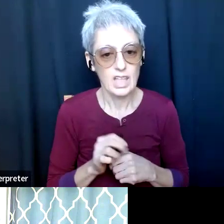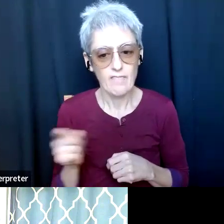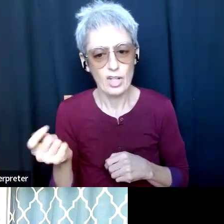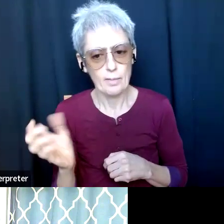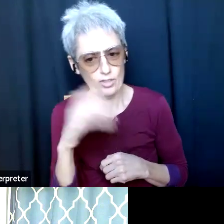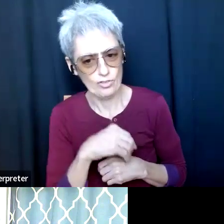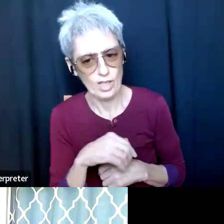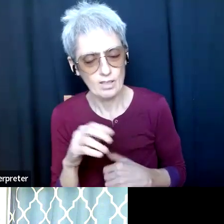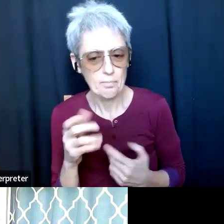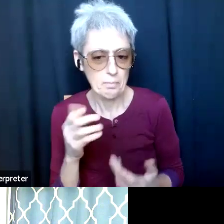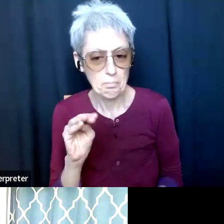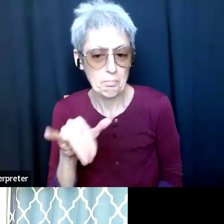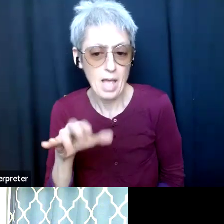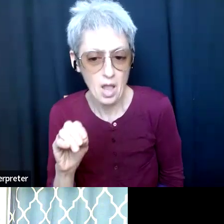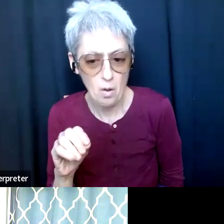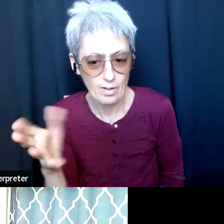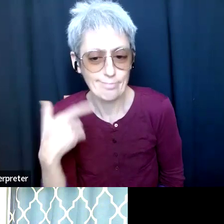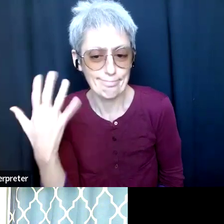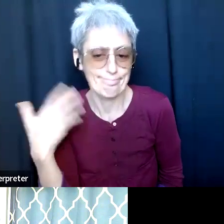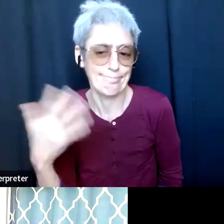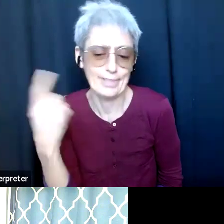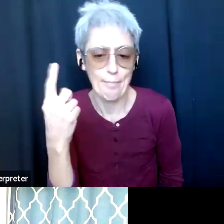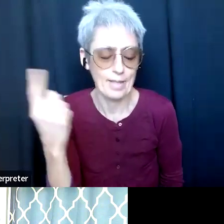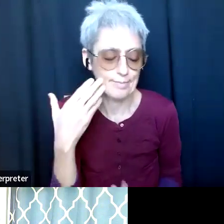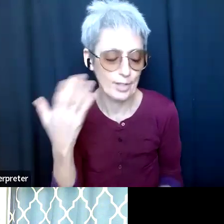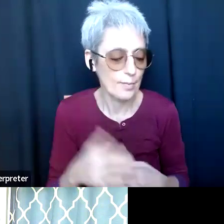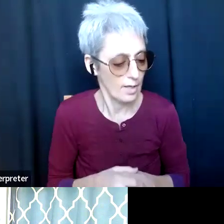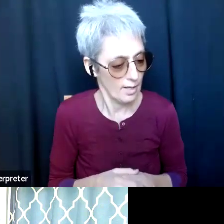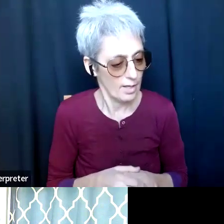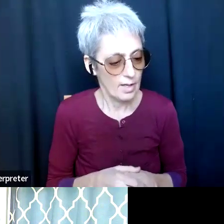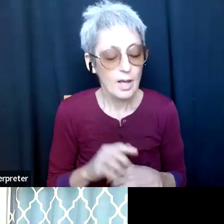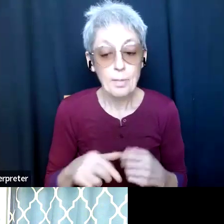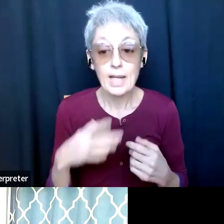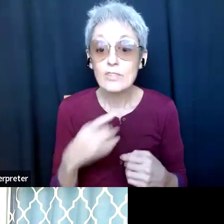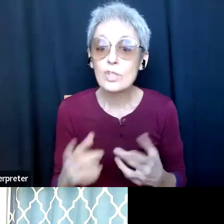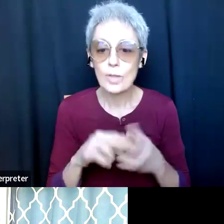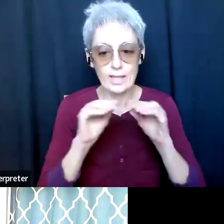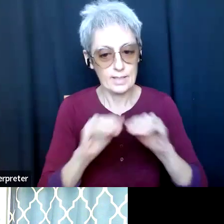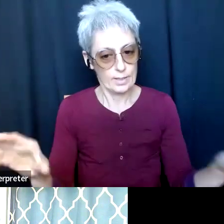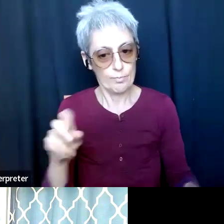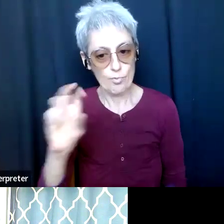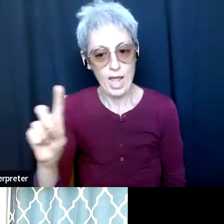and not only cognitive processes, but also oculomotor processes and movement preparation.